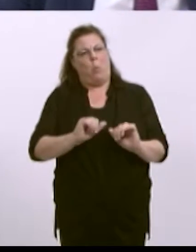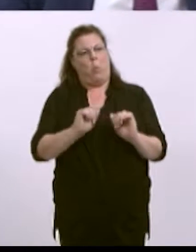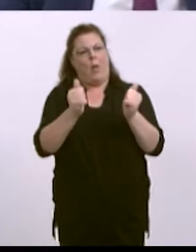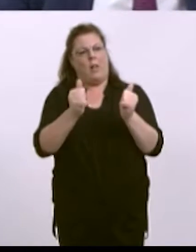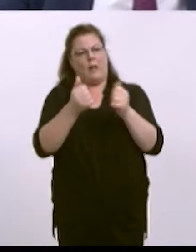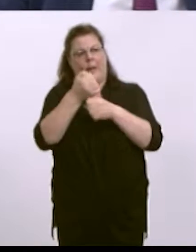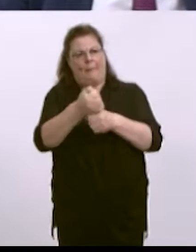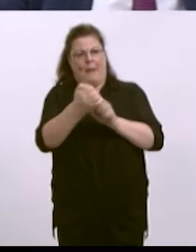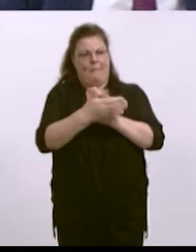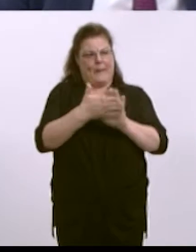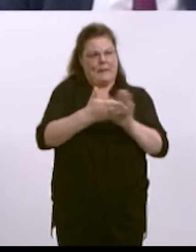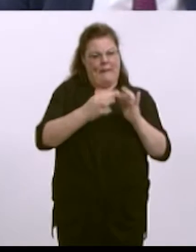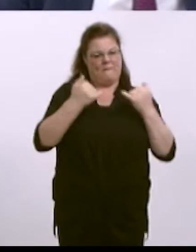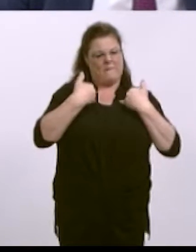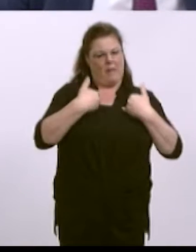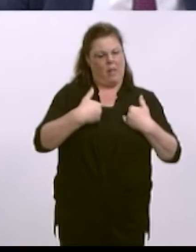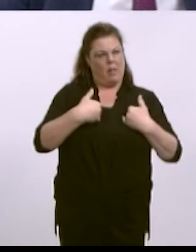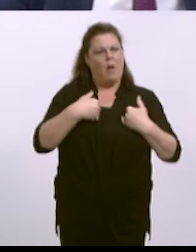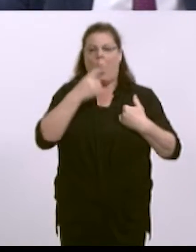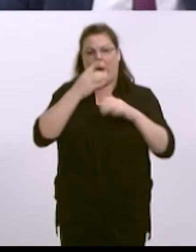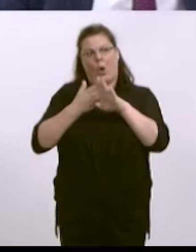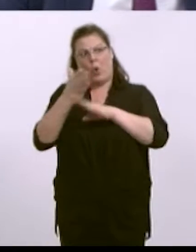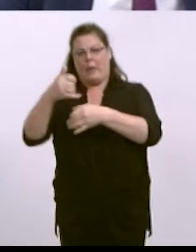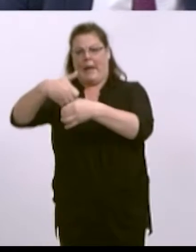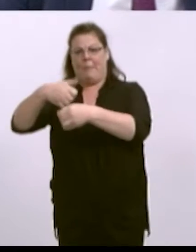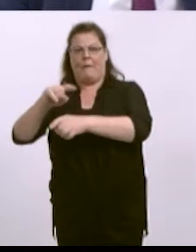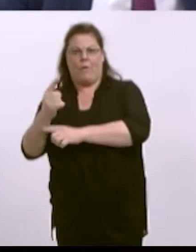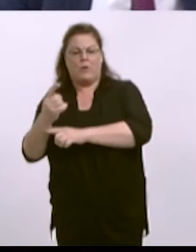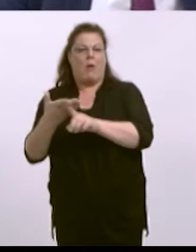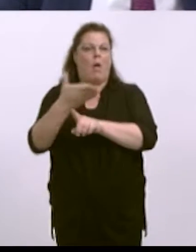that, for many conditions, they should go to a pharmacist first, a practice nurse first,